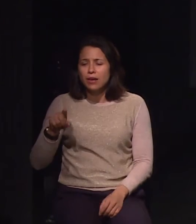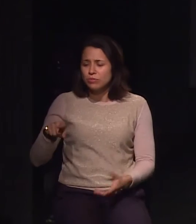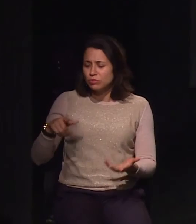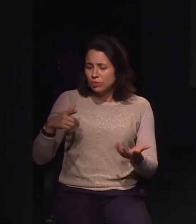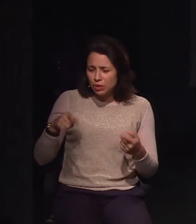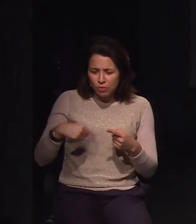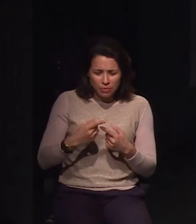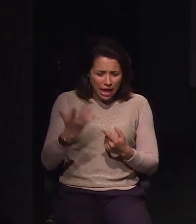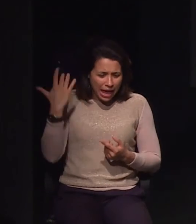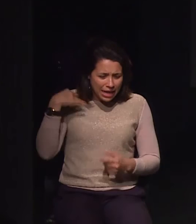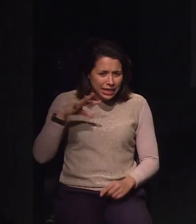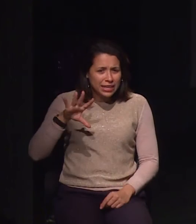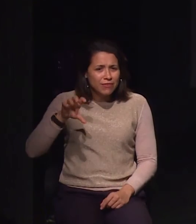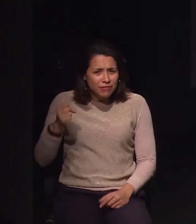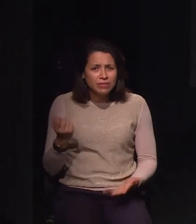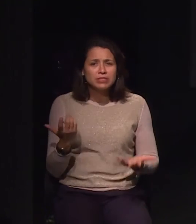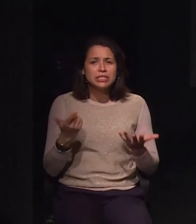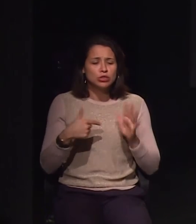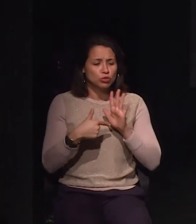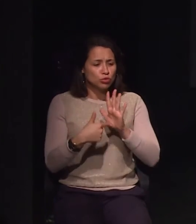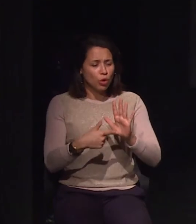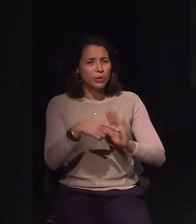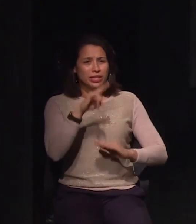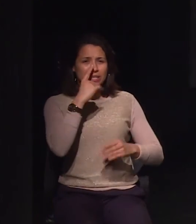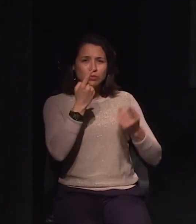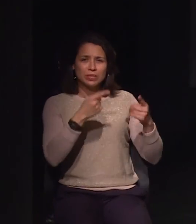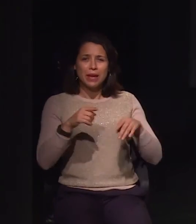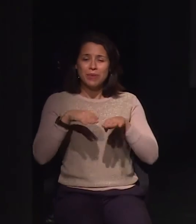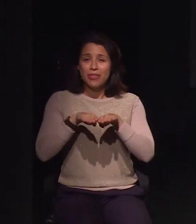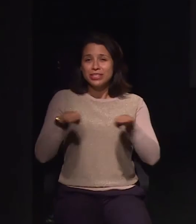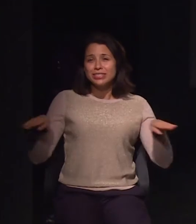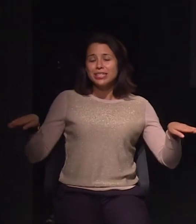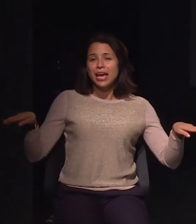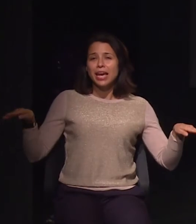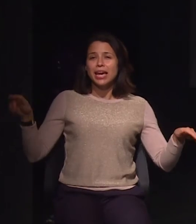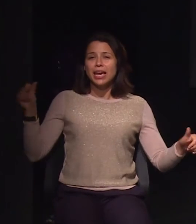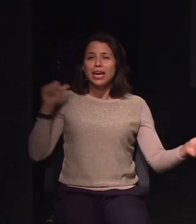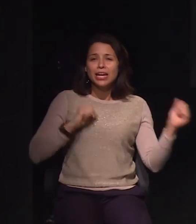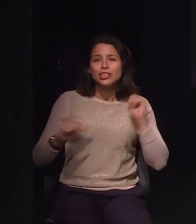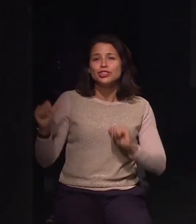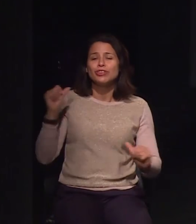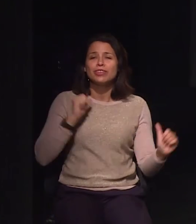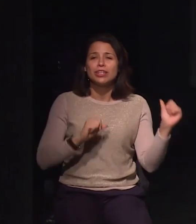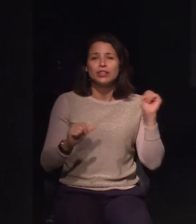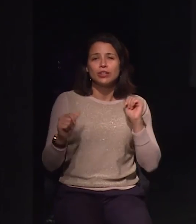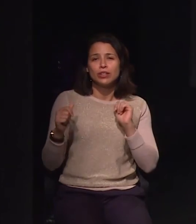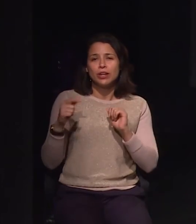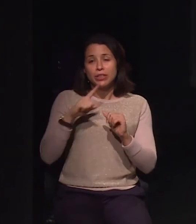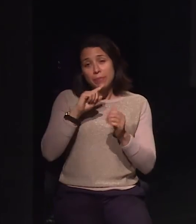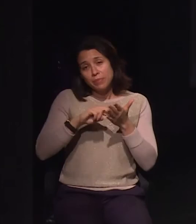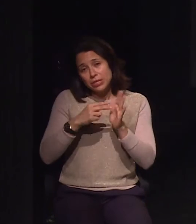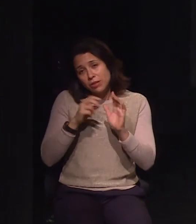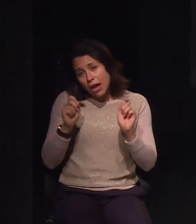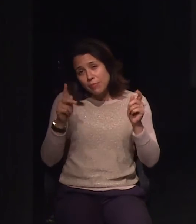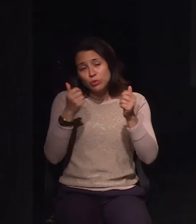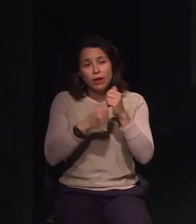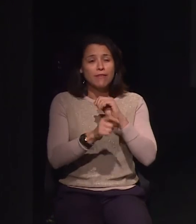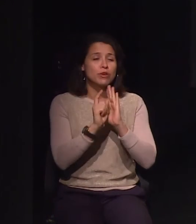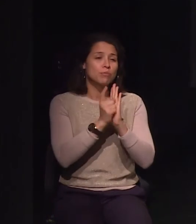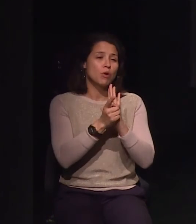on the stage, there is an opportunity every moment to be a part of something that matters, and I think that’s what is going to make it work in the end.